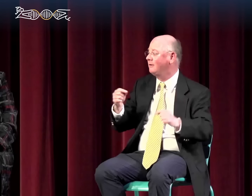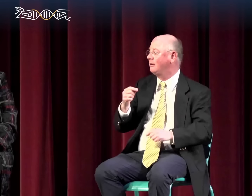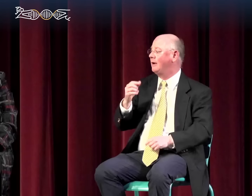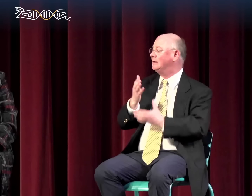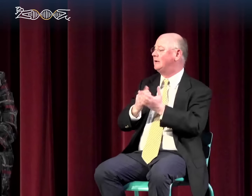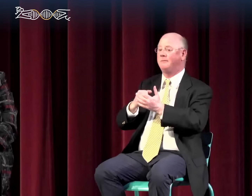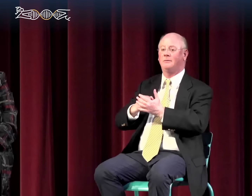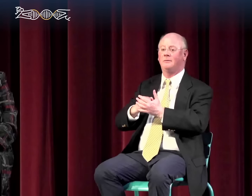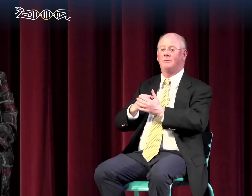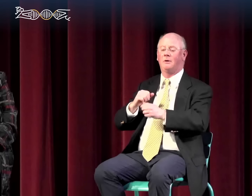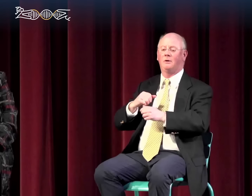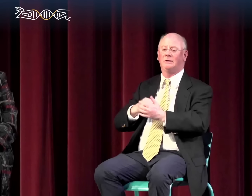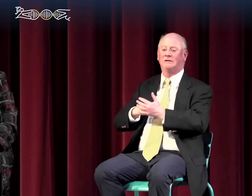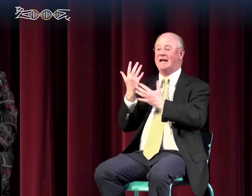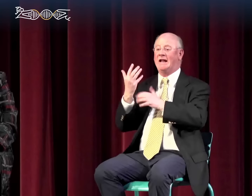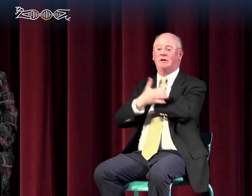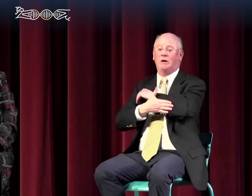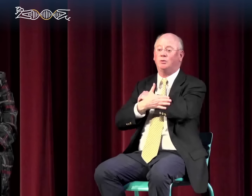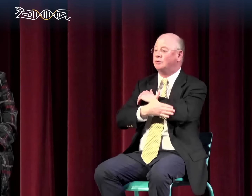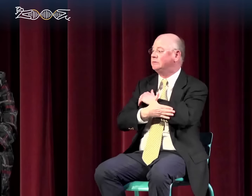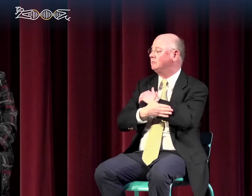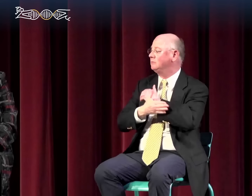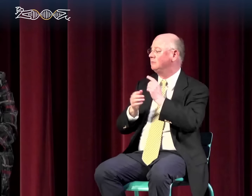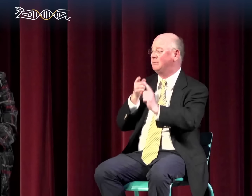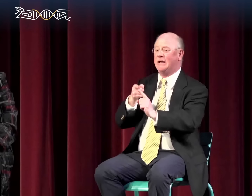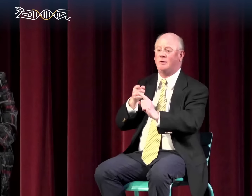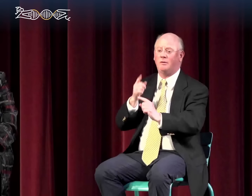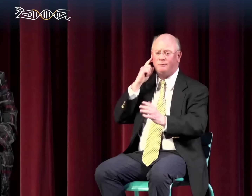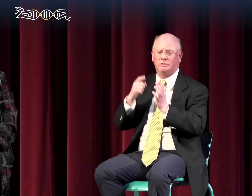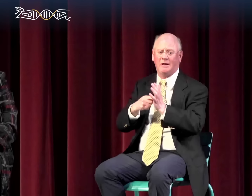to Japan. And Scandinavian countries, for example.